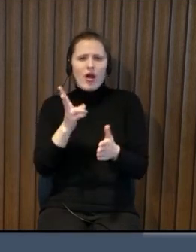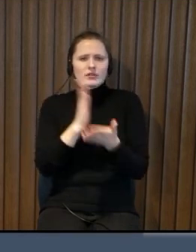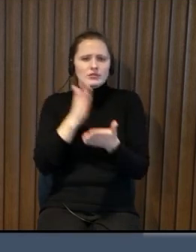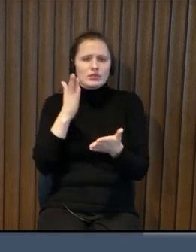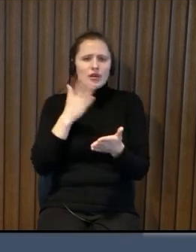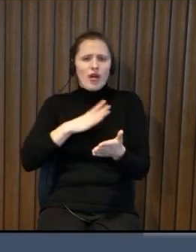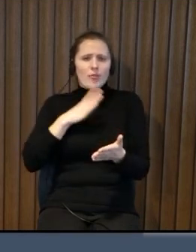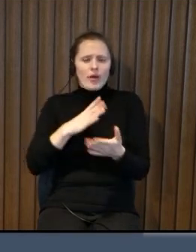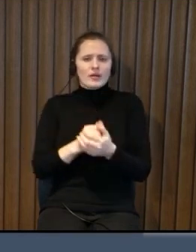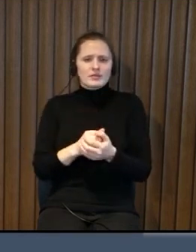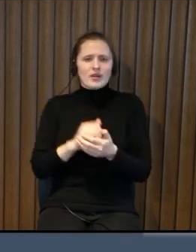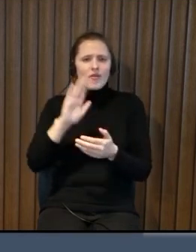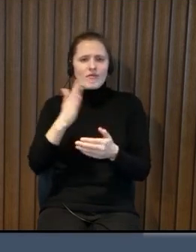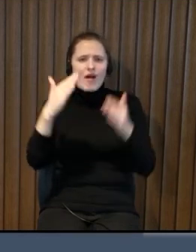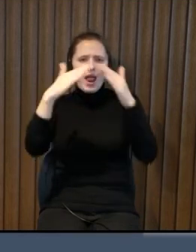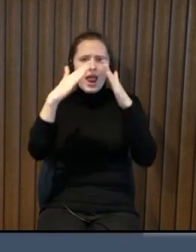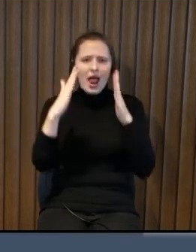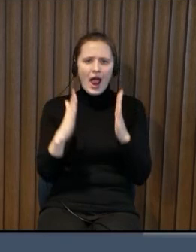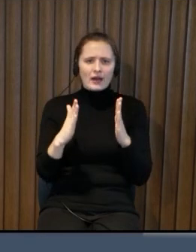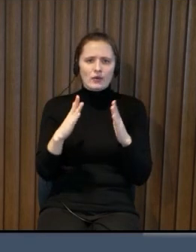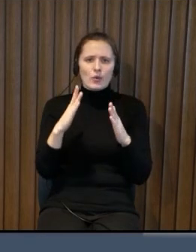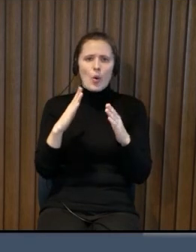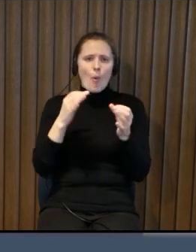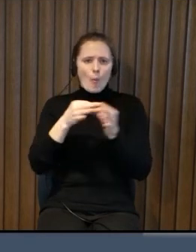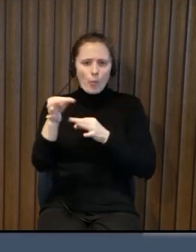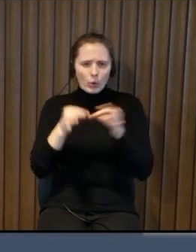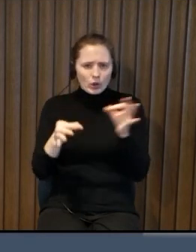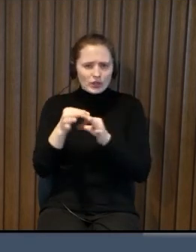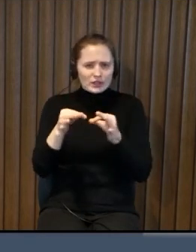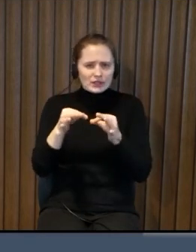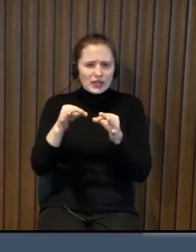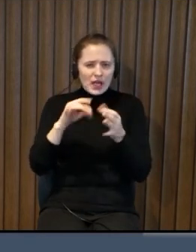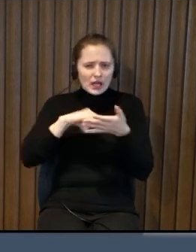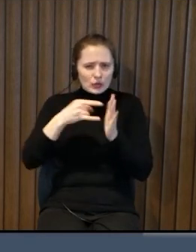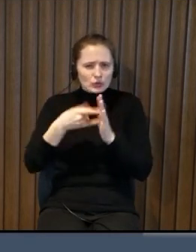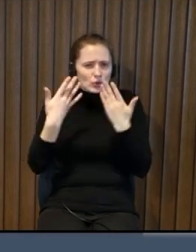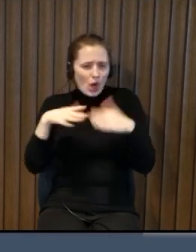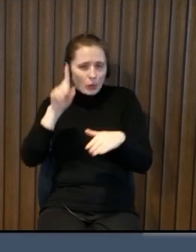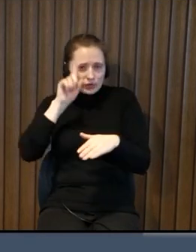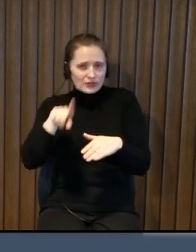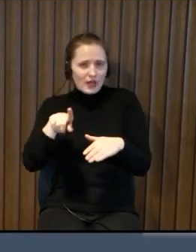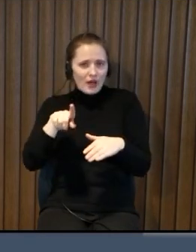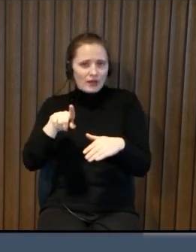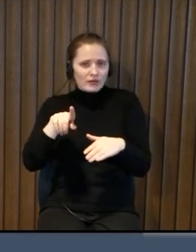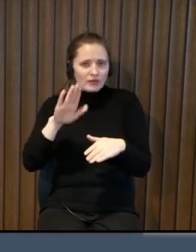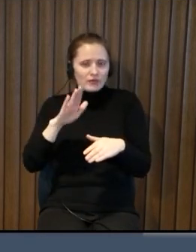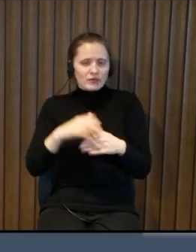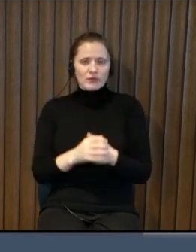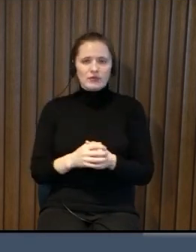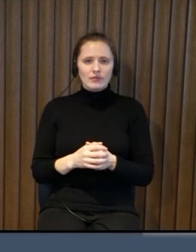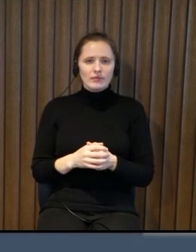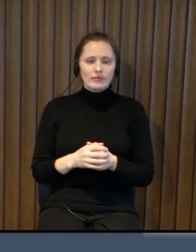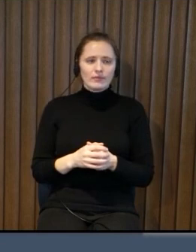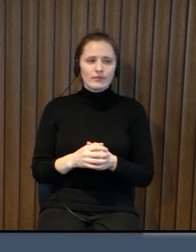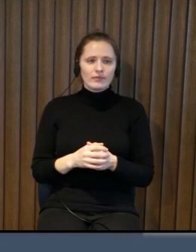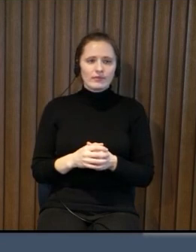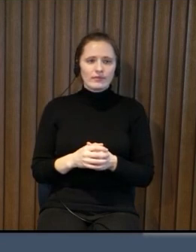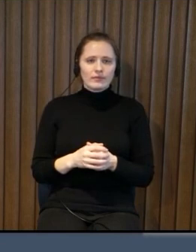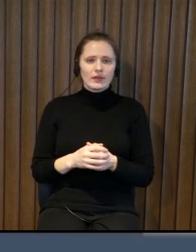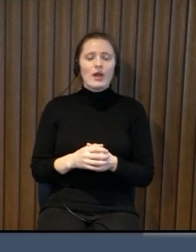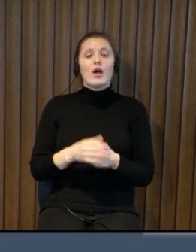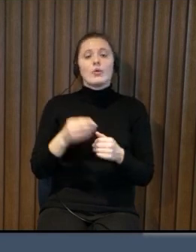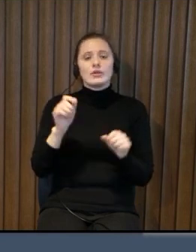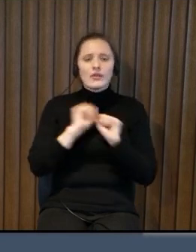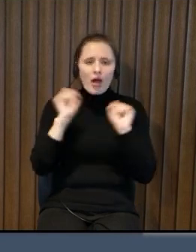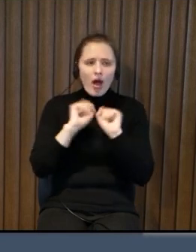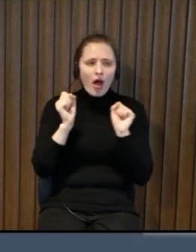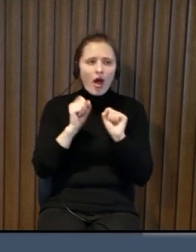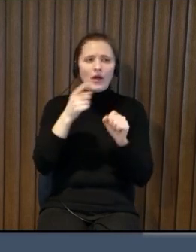and they are using the old entrance which is not accessible and actually this is um um quite quite